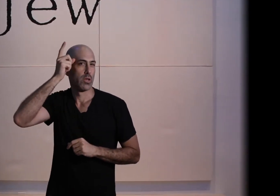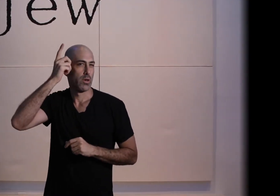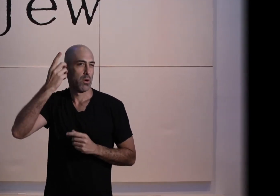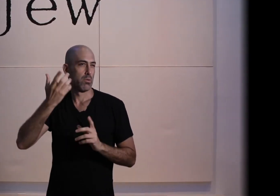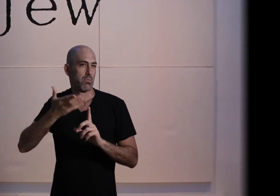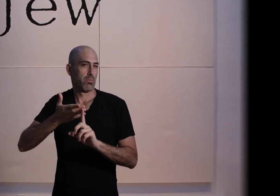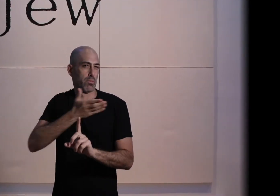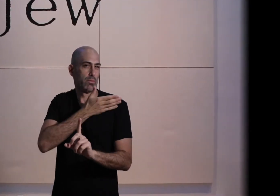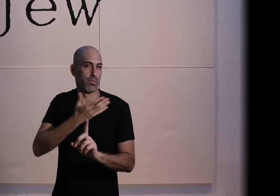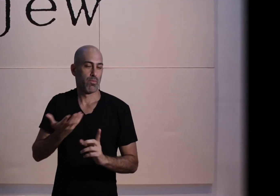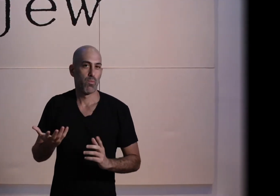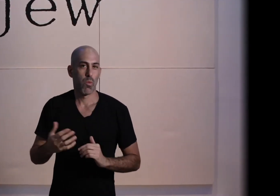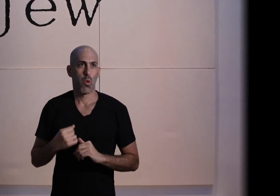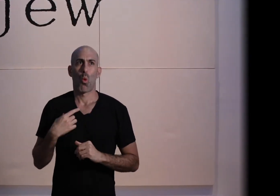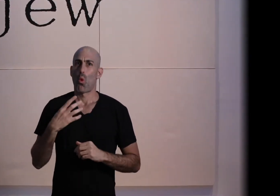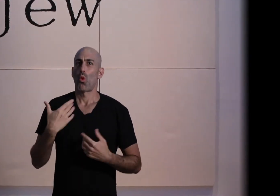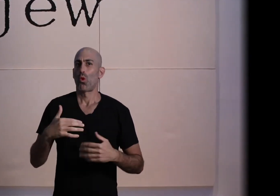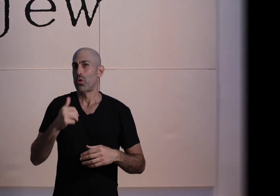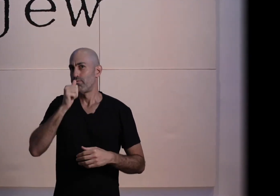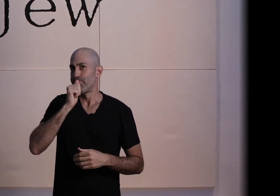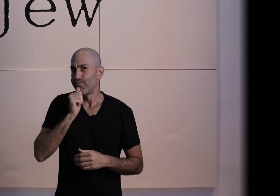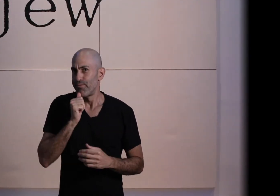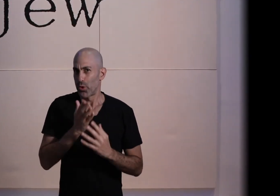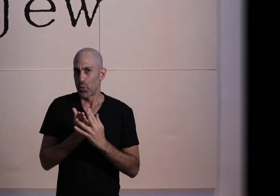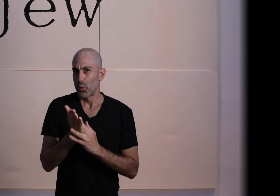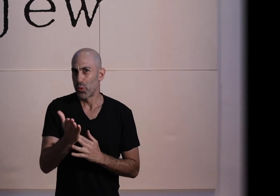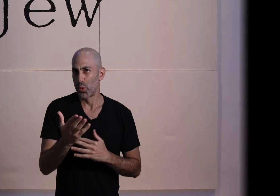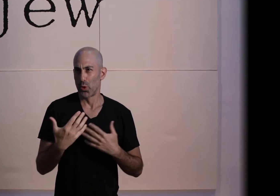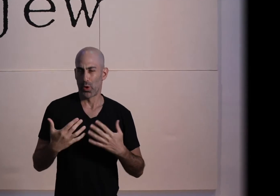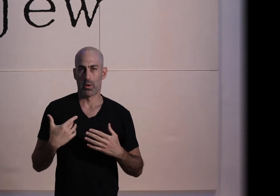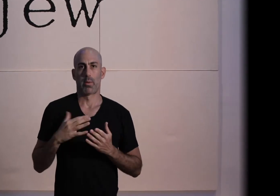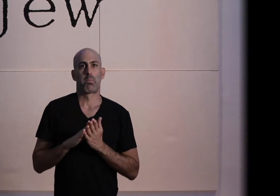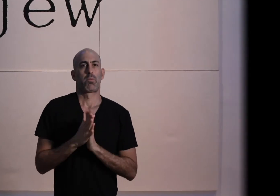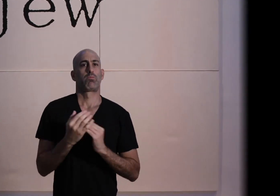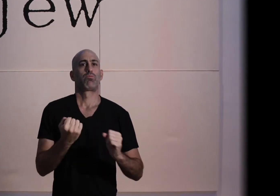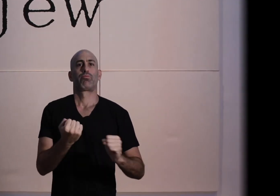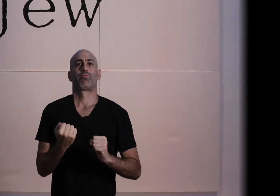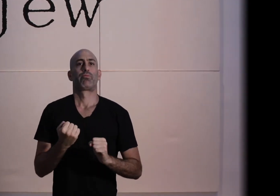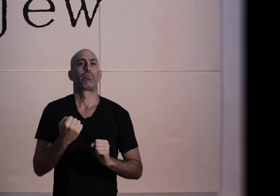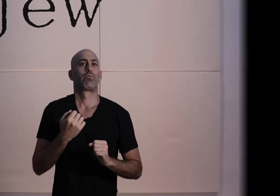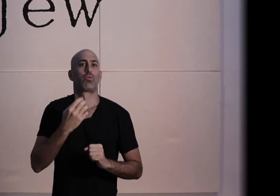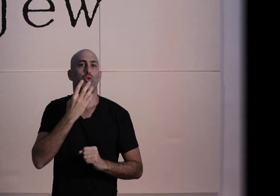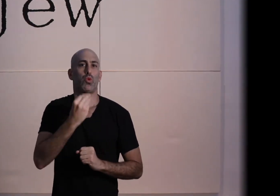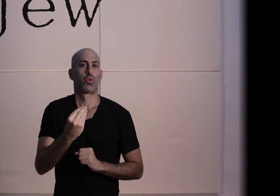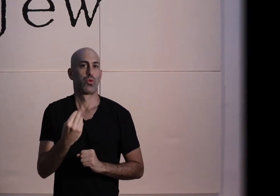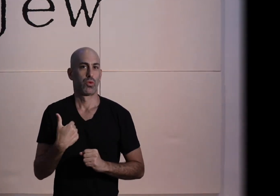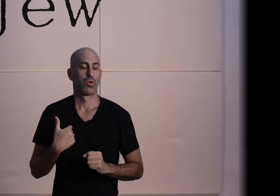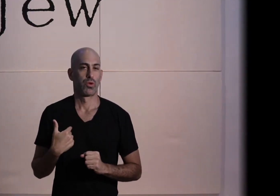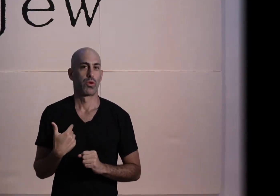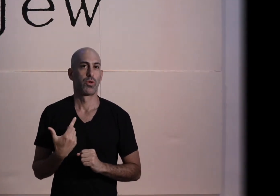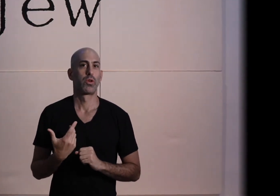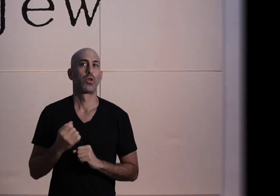and didn’t comprehend the historical context. So toughing it out through those experiences made me stronger as a Jew.